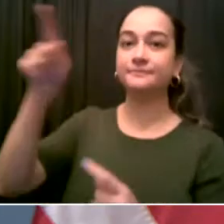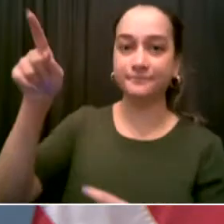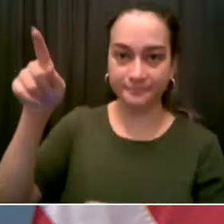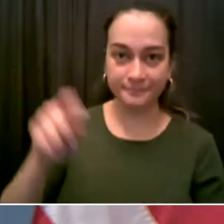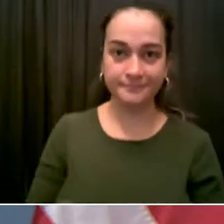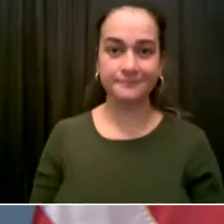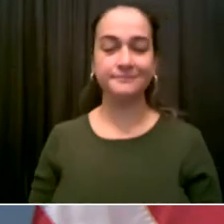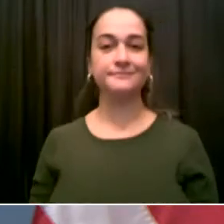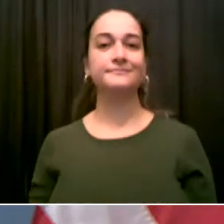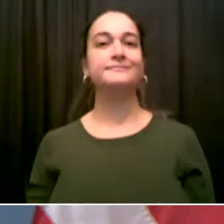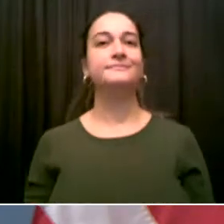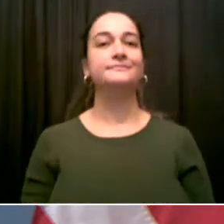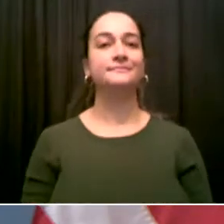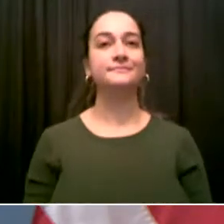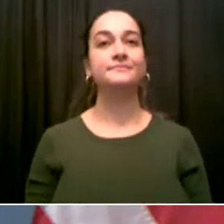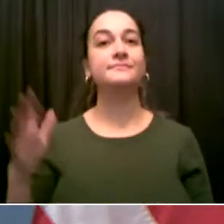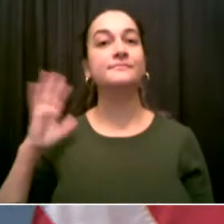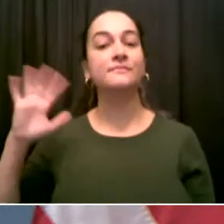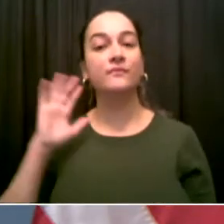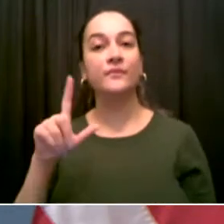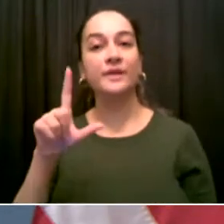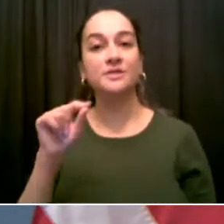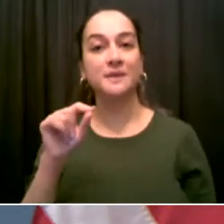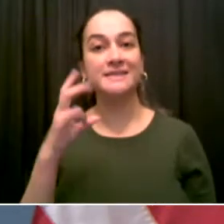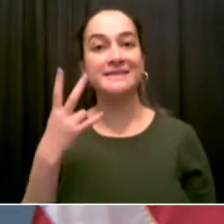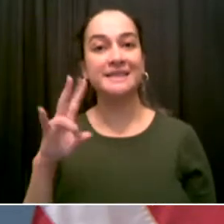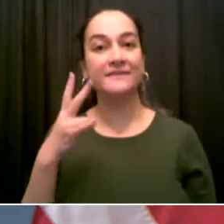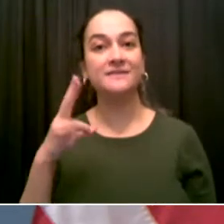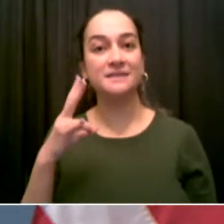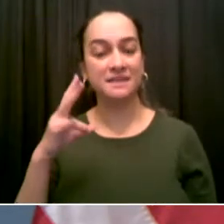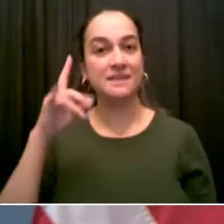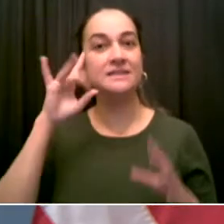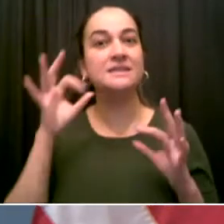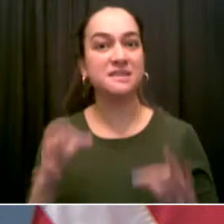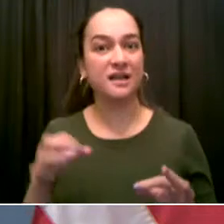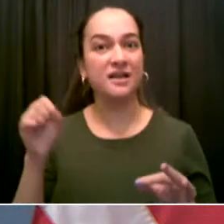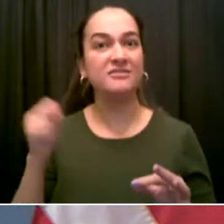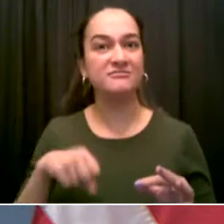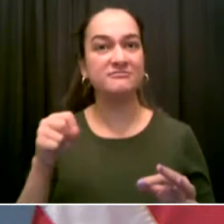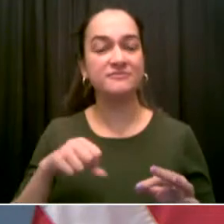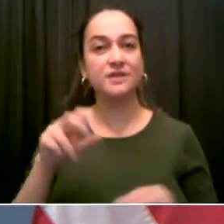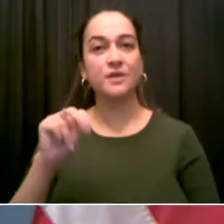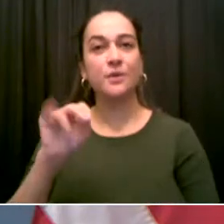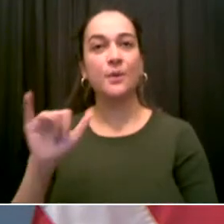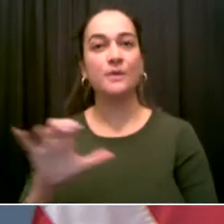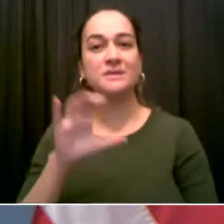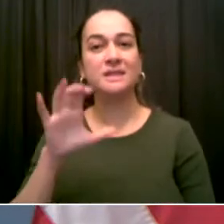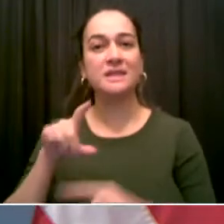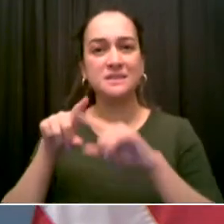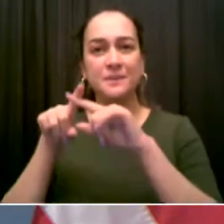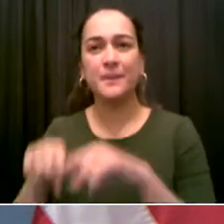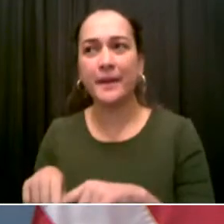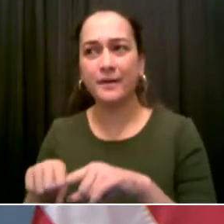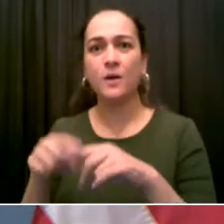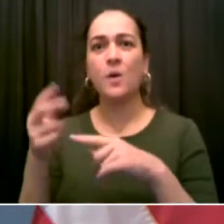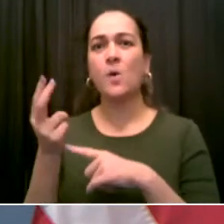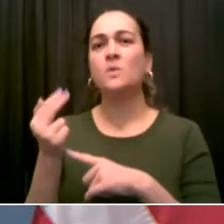WE ULTIMATELY SAID TO OURSELVES THAT THE CITY USED COMMERCIAL HOTELS FOR TOO